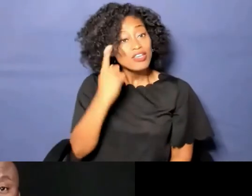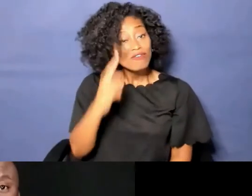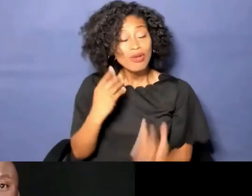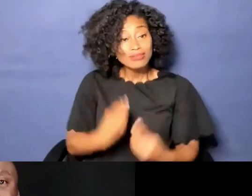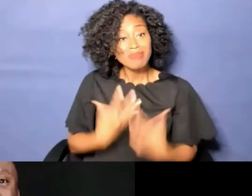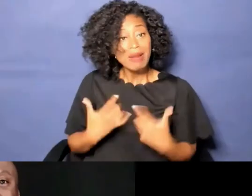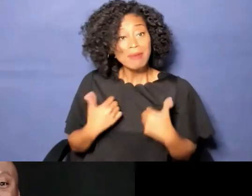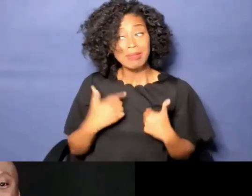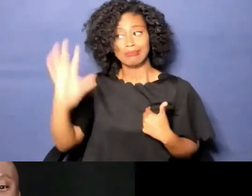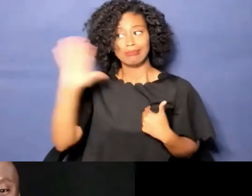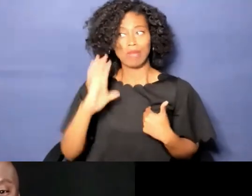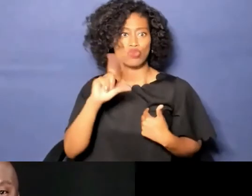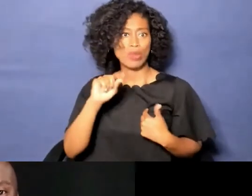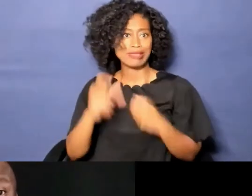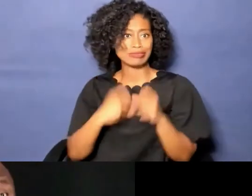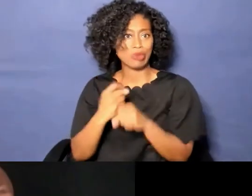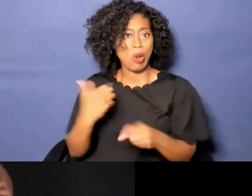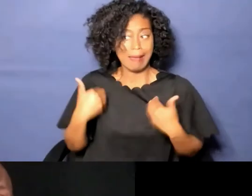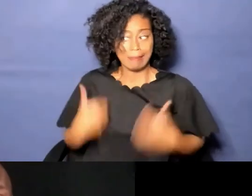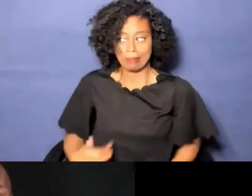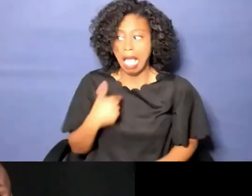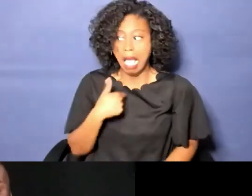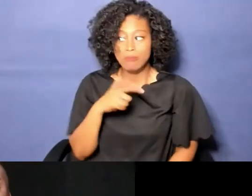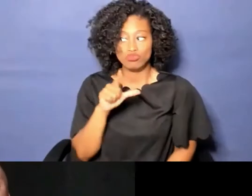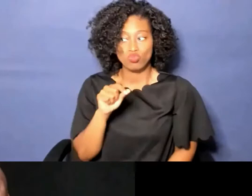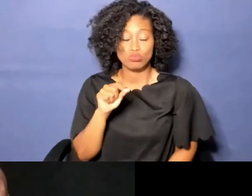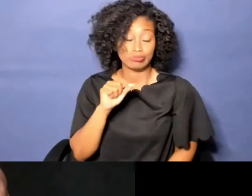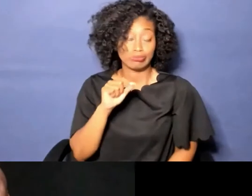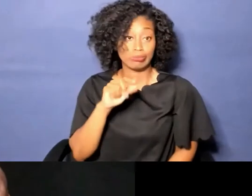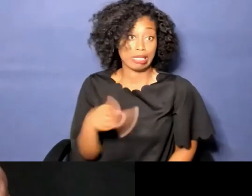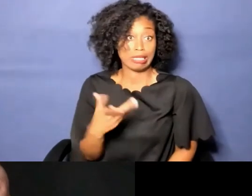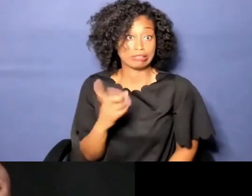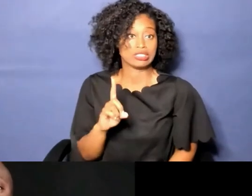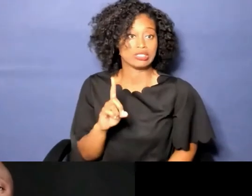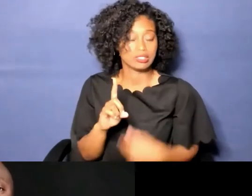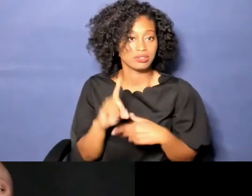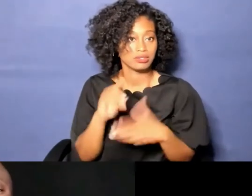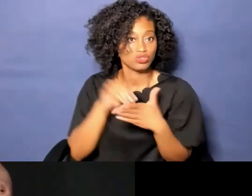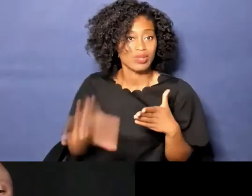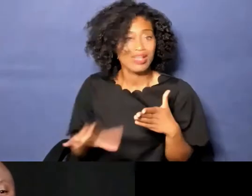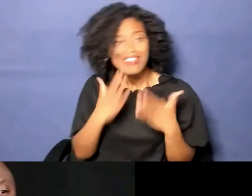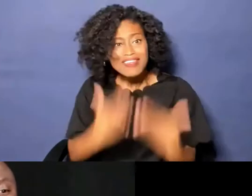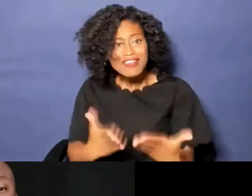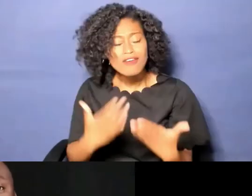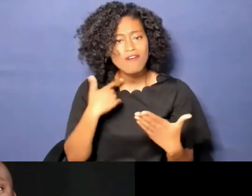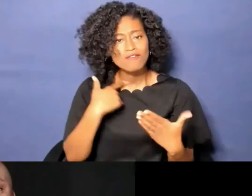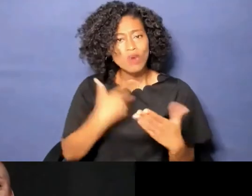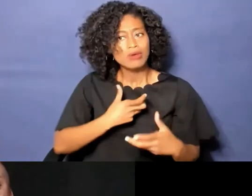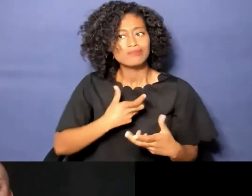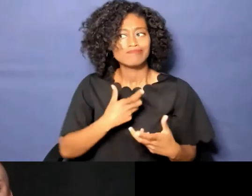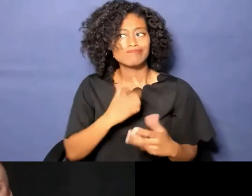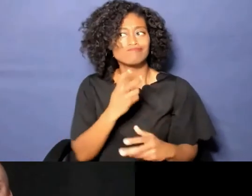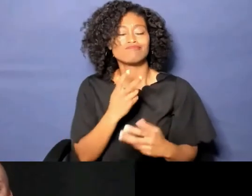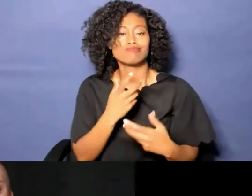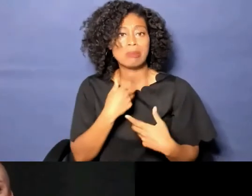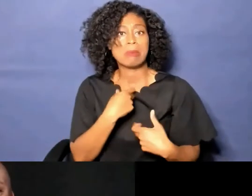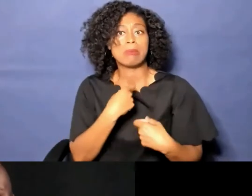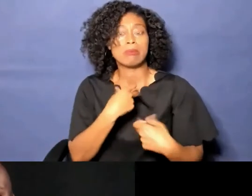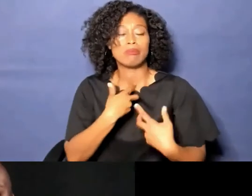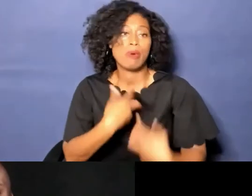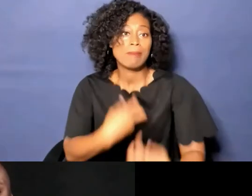2 decades ago, and thank you for engaging with me in such a high-impact coauthorship, 16 years ago.